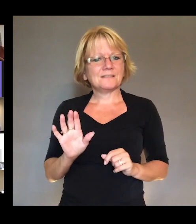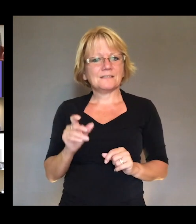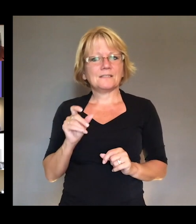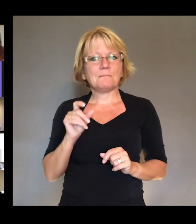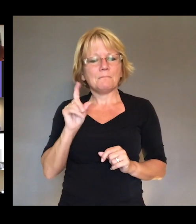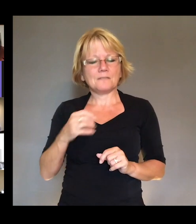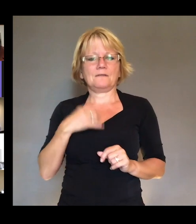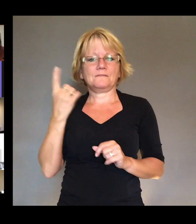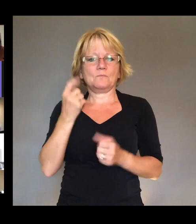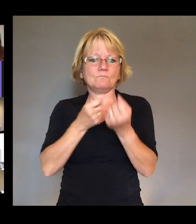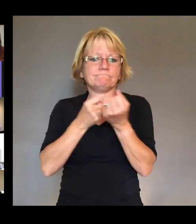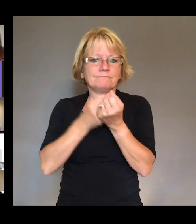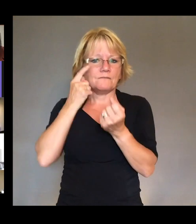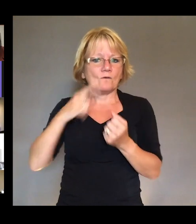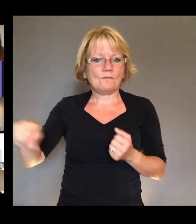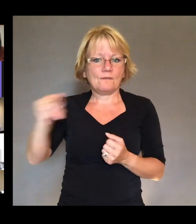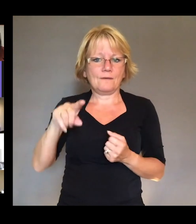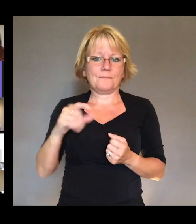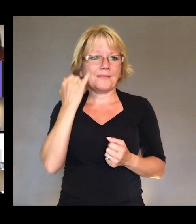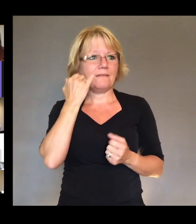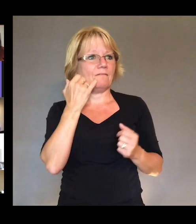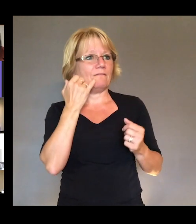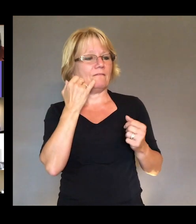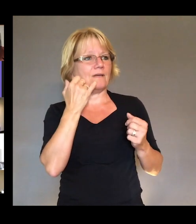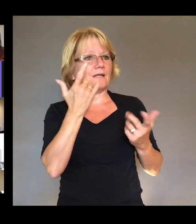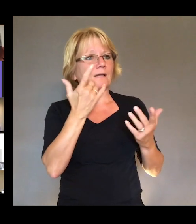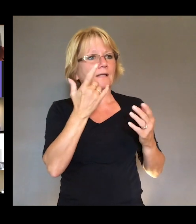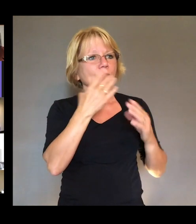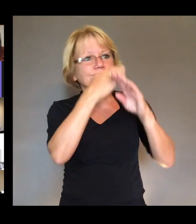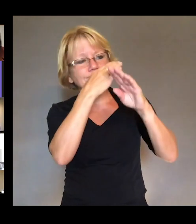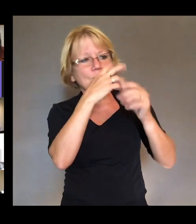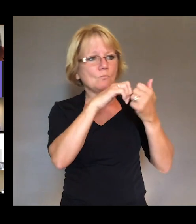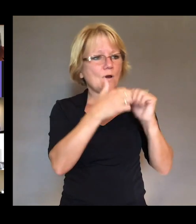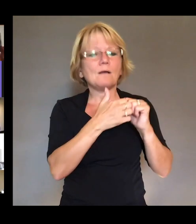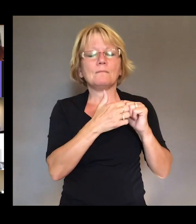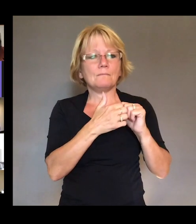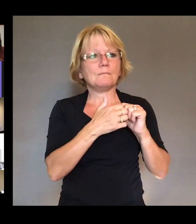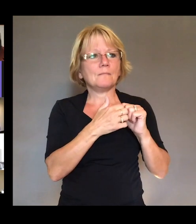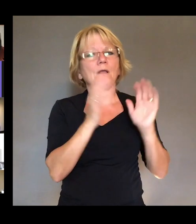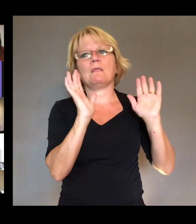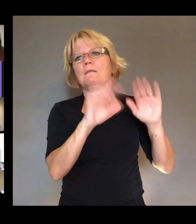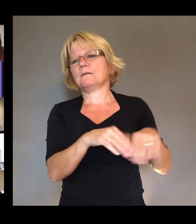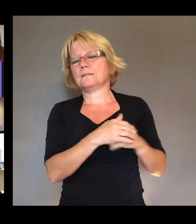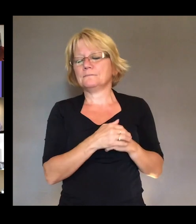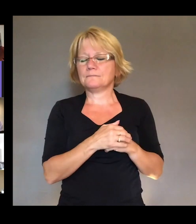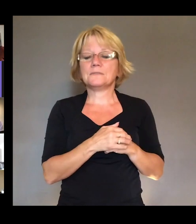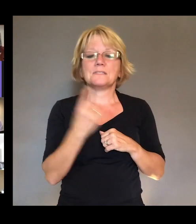if a kid doesn't have someone who's gonna advocate for them when there's an issue, or they just find out what the problem is,